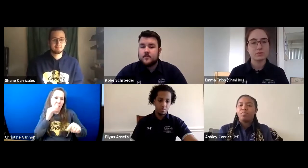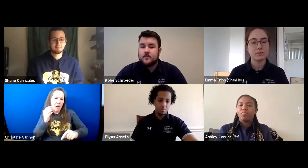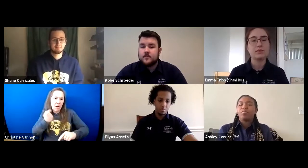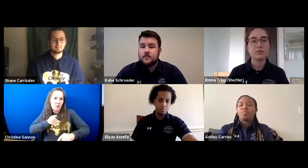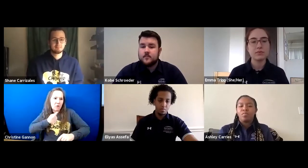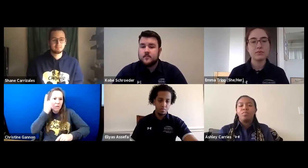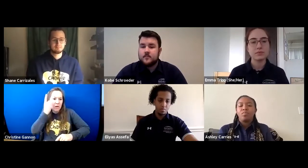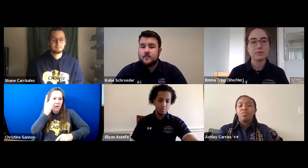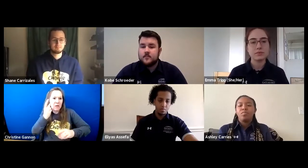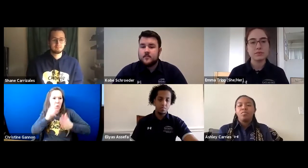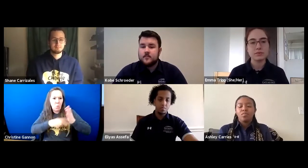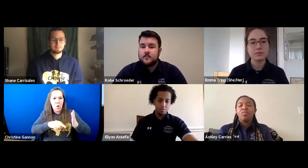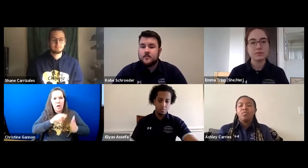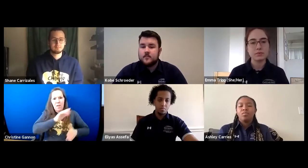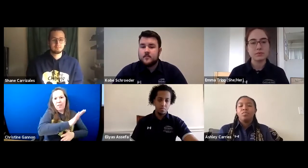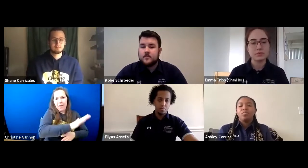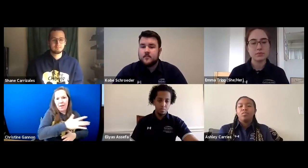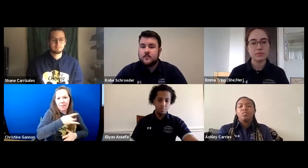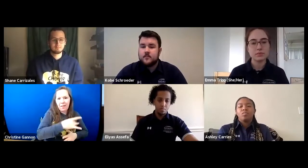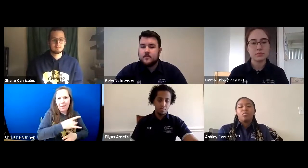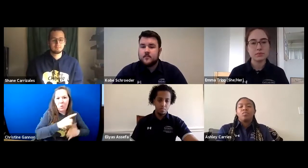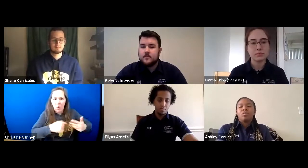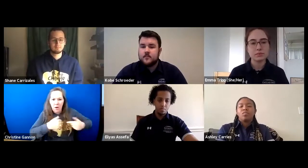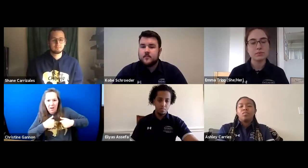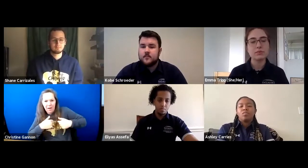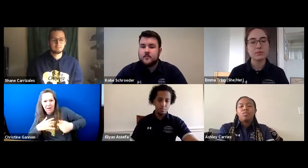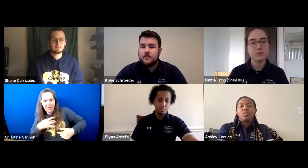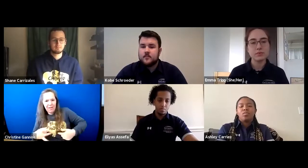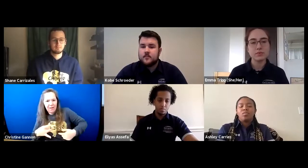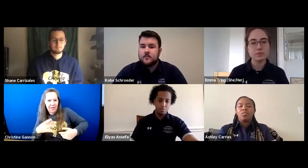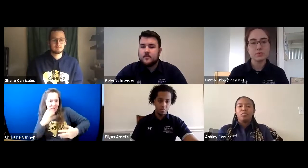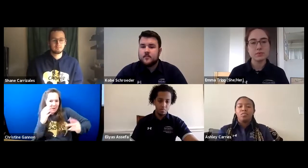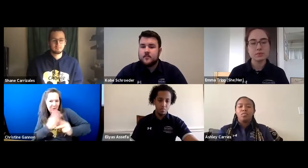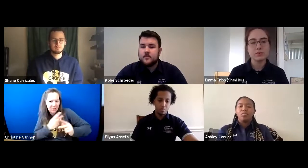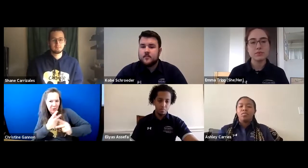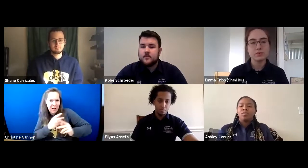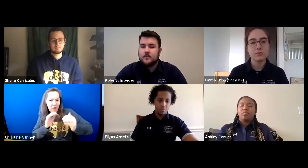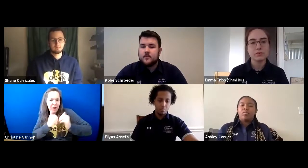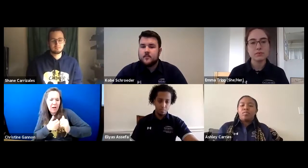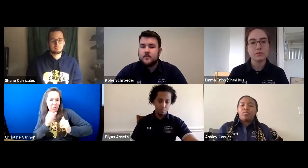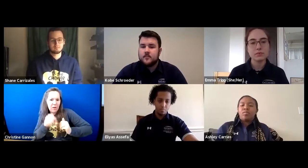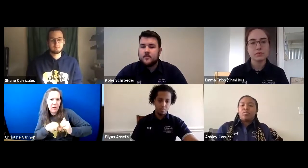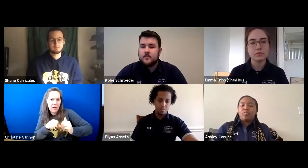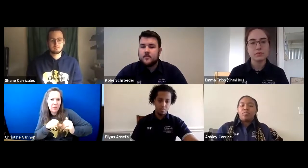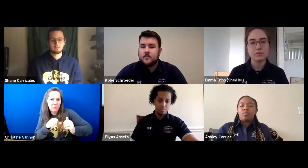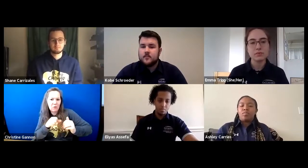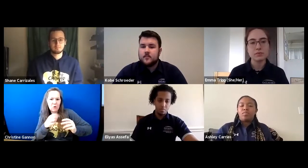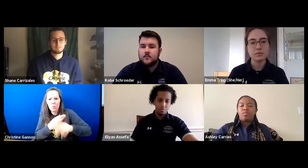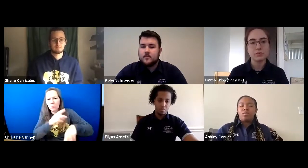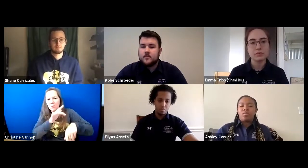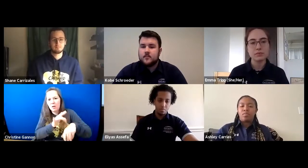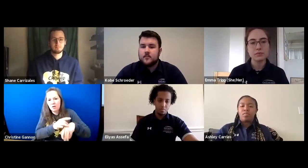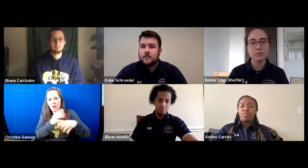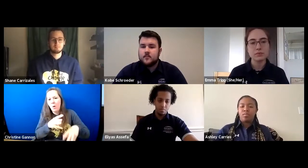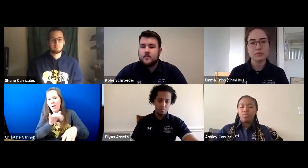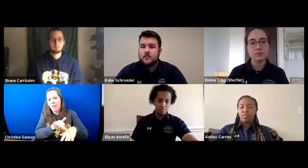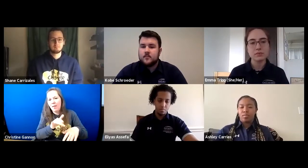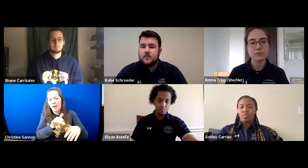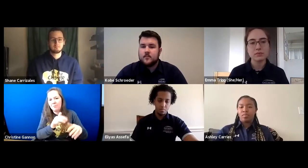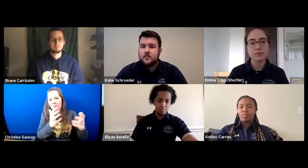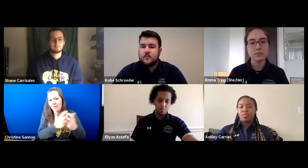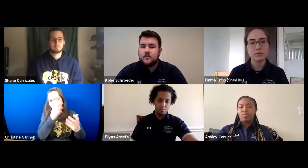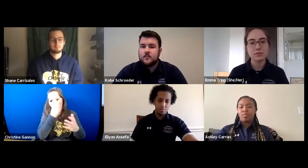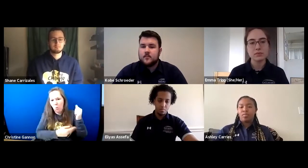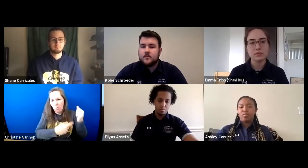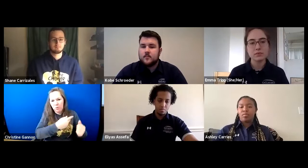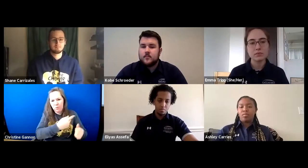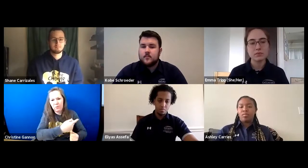the other person likes and what you like. Using touch in a way that is good for both or all people in the relationship is important.